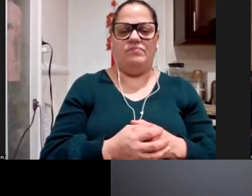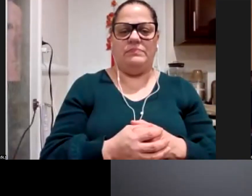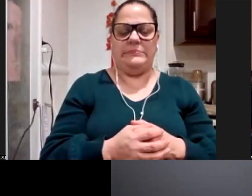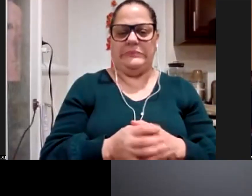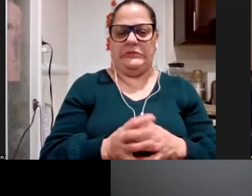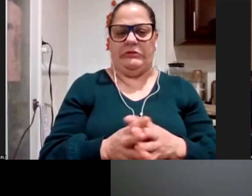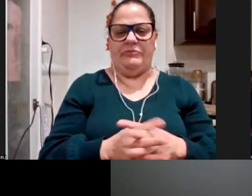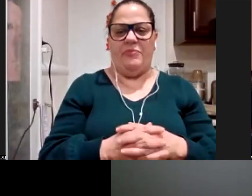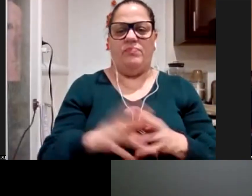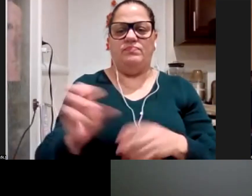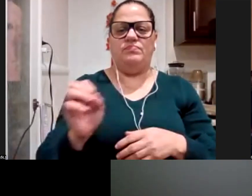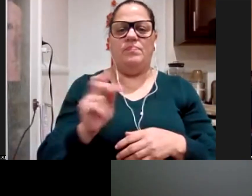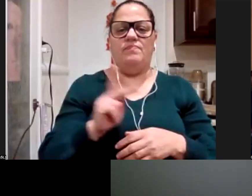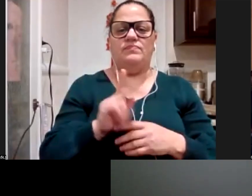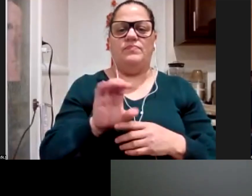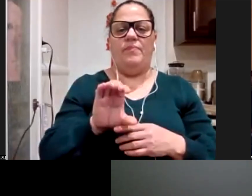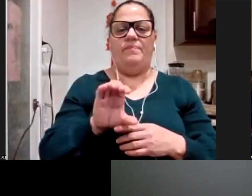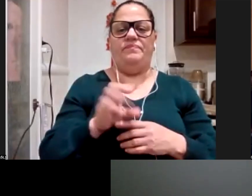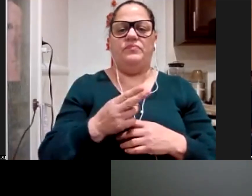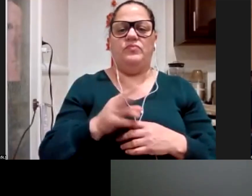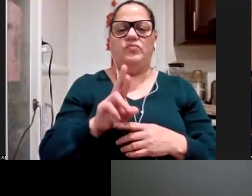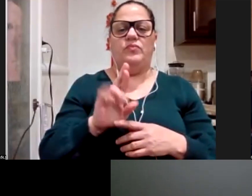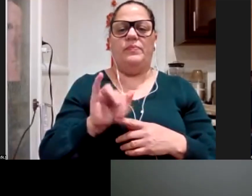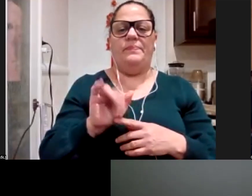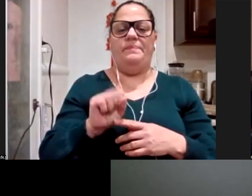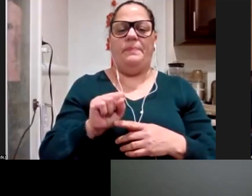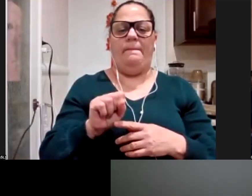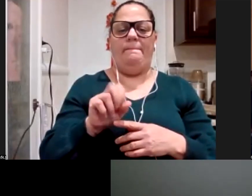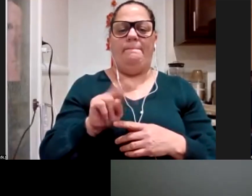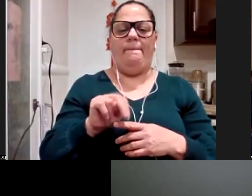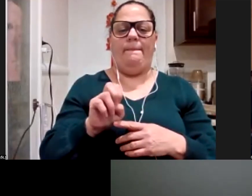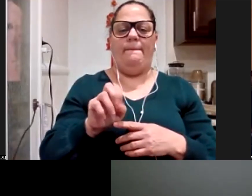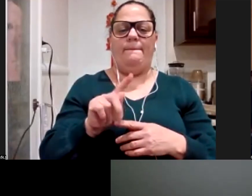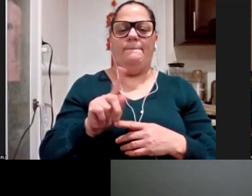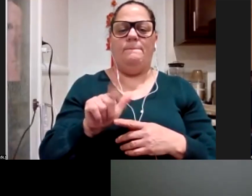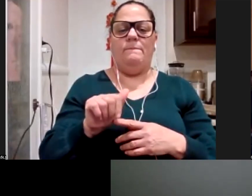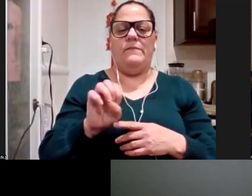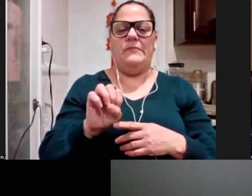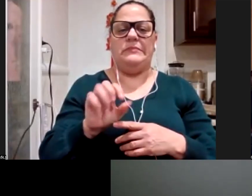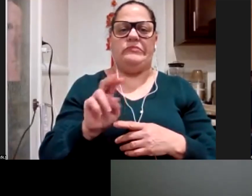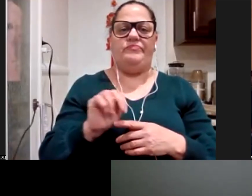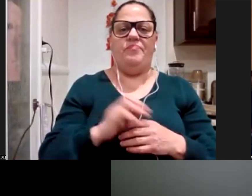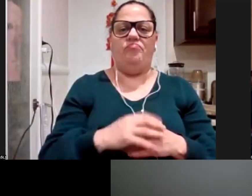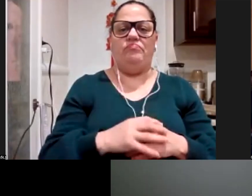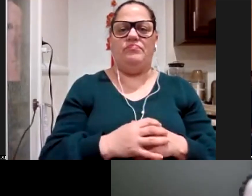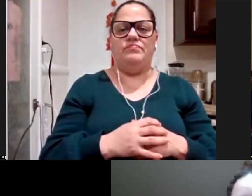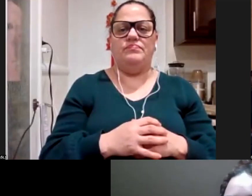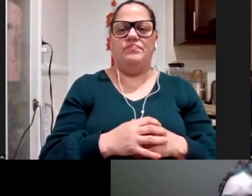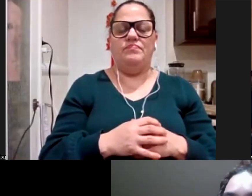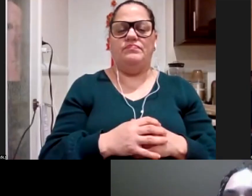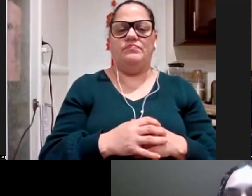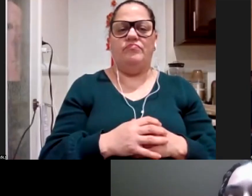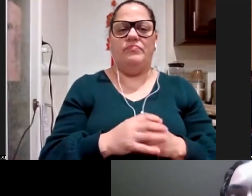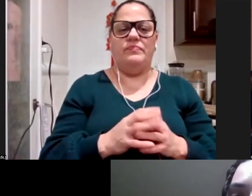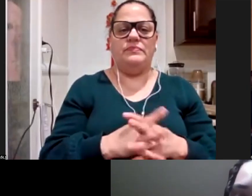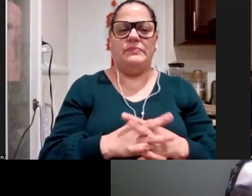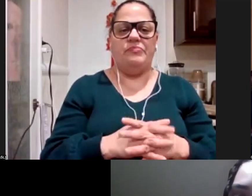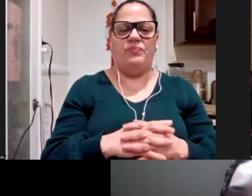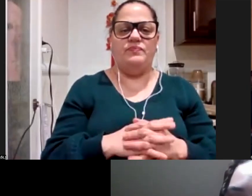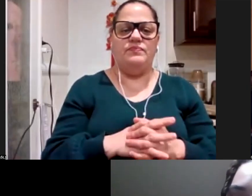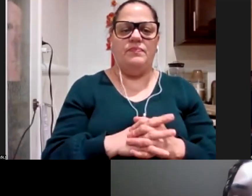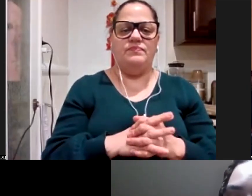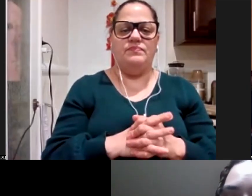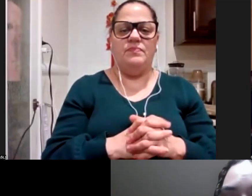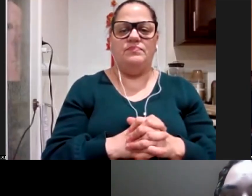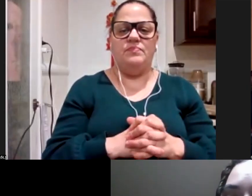back to Chris and uh Natalie. [NATALIE] Oh, welcome back, guys.